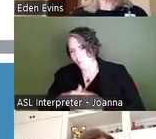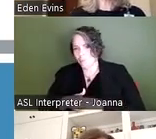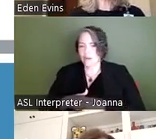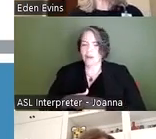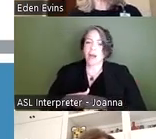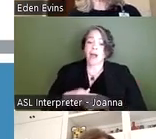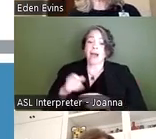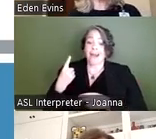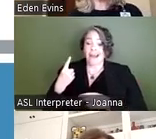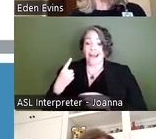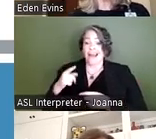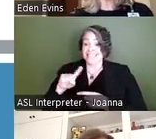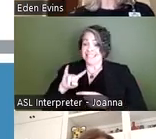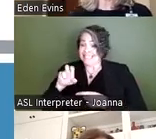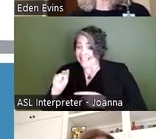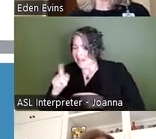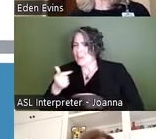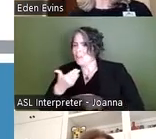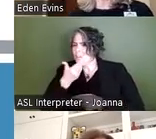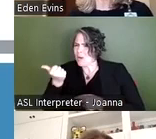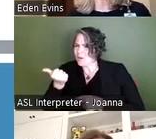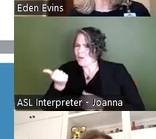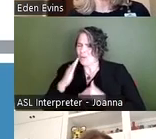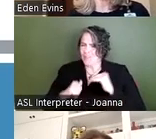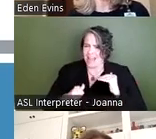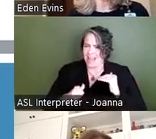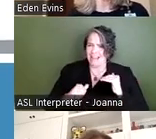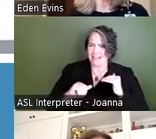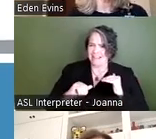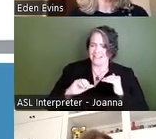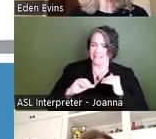cause some airway symptoms are - we're just trying to learn about that. I'm working with a